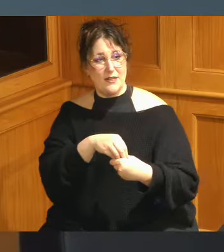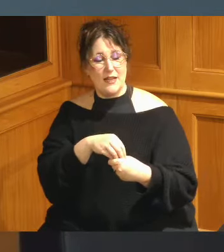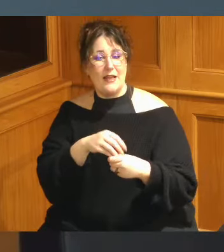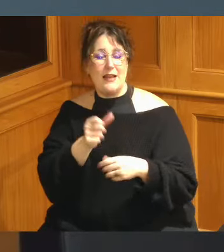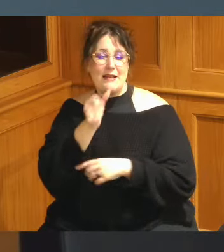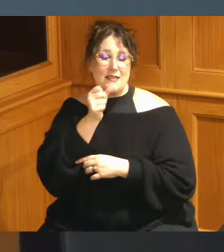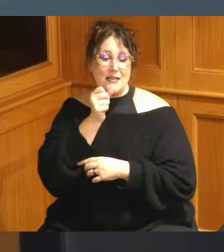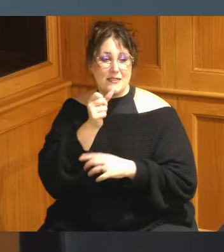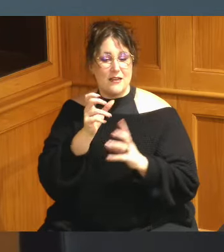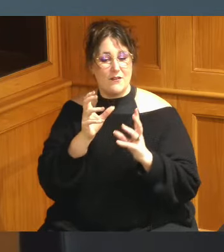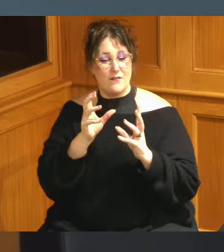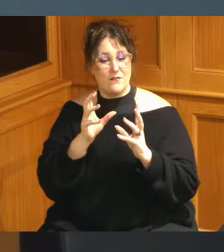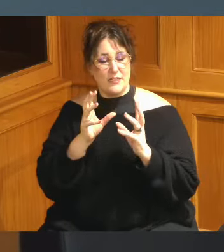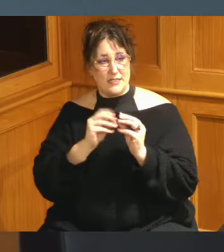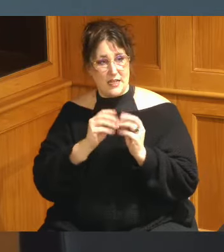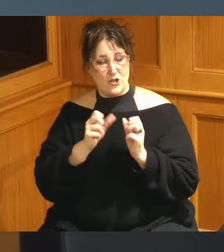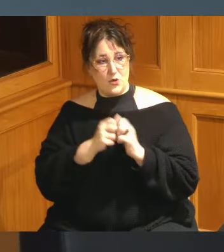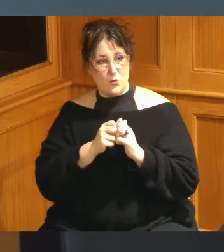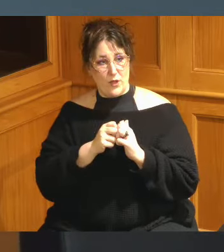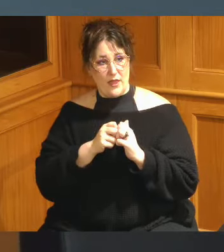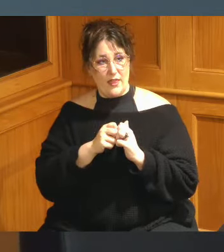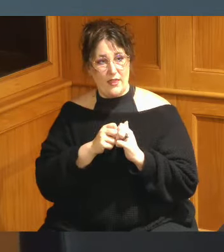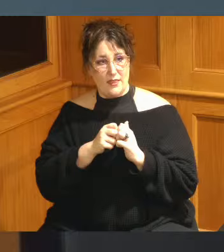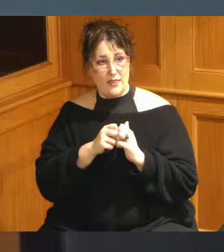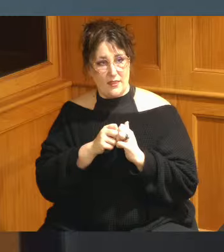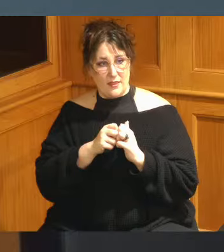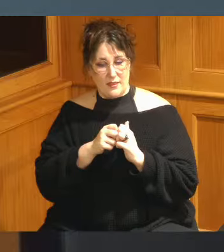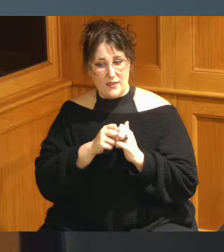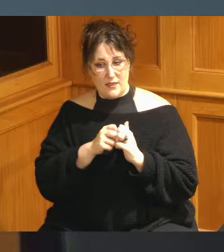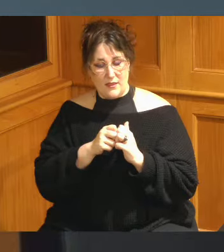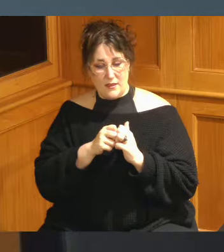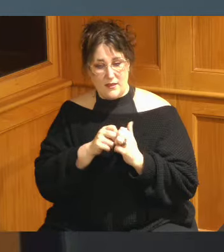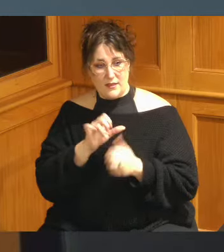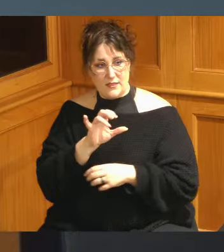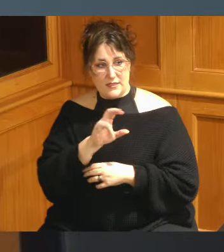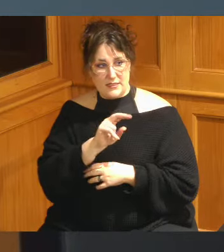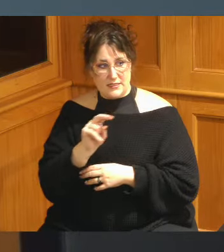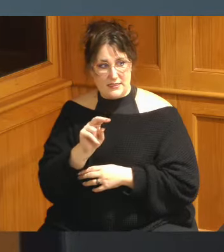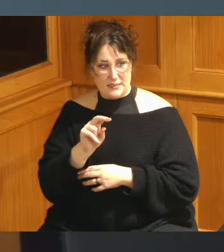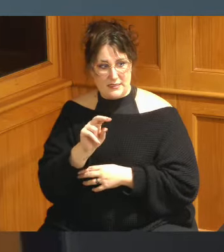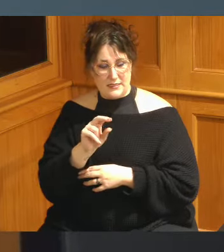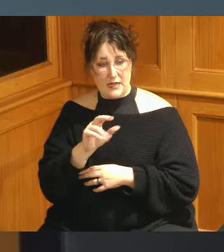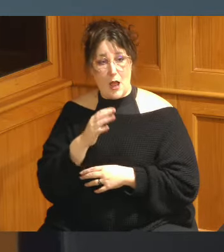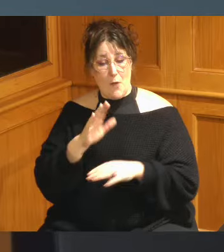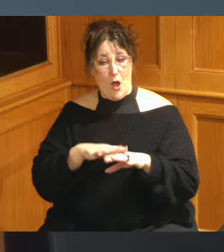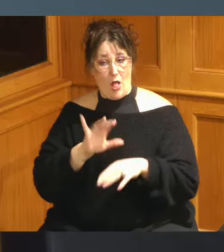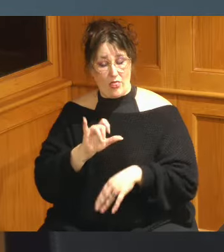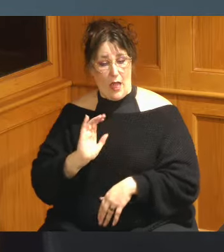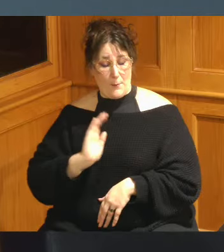with Visit Cincy. there are some changes that are coming out of there. and I am on their board and